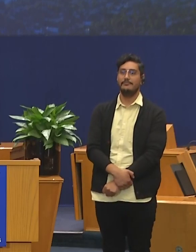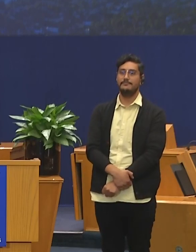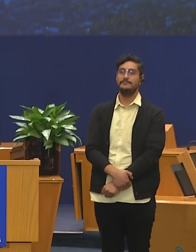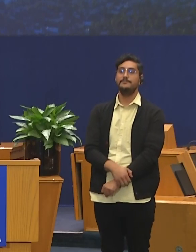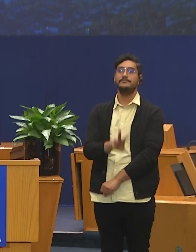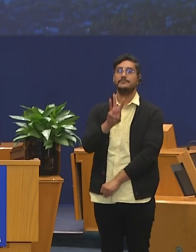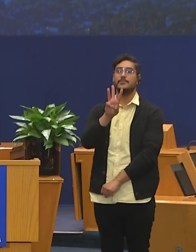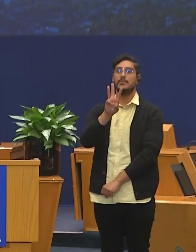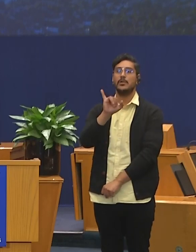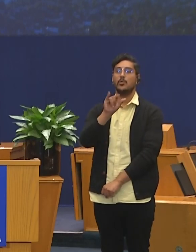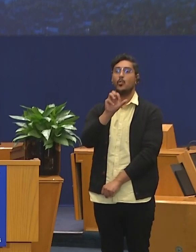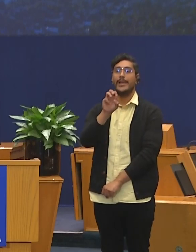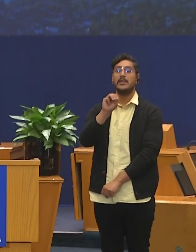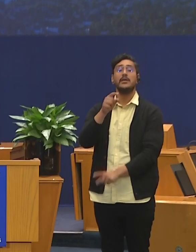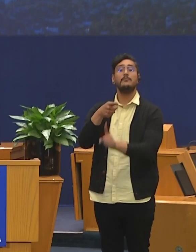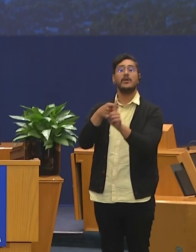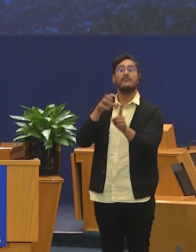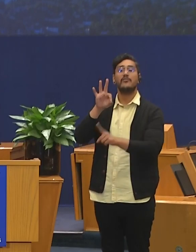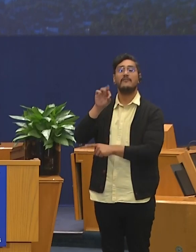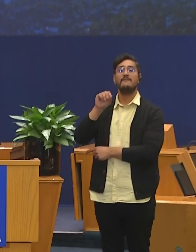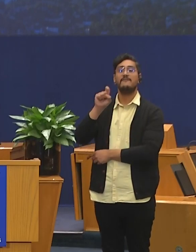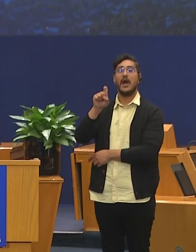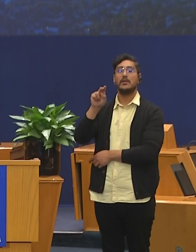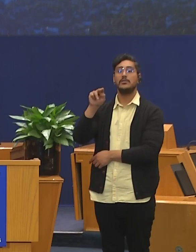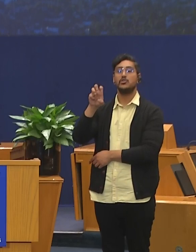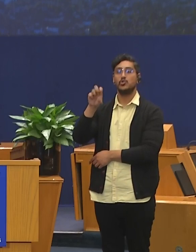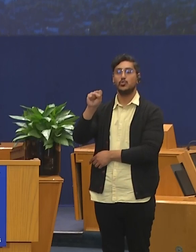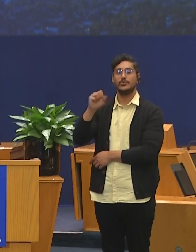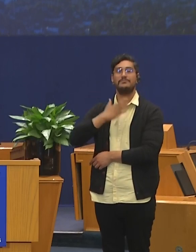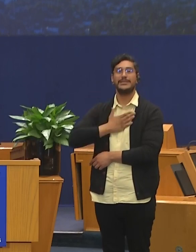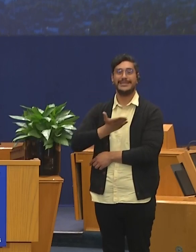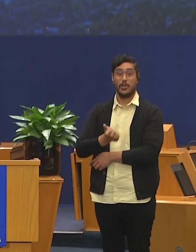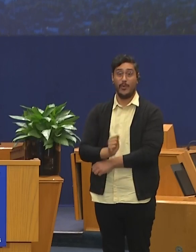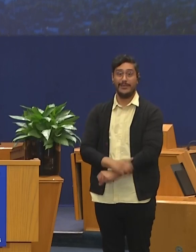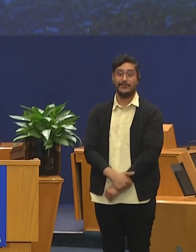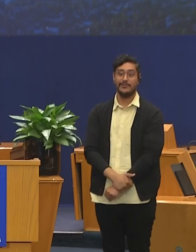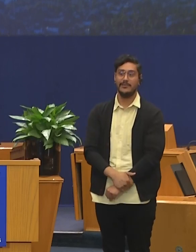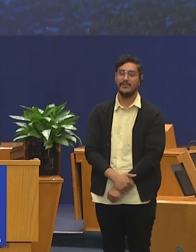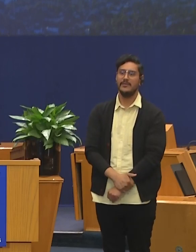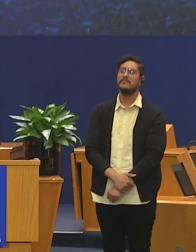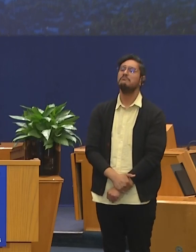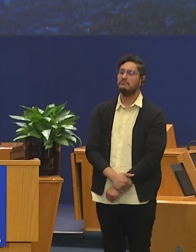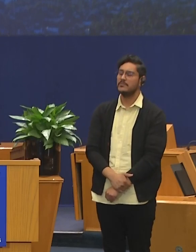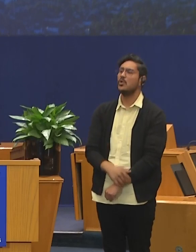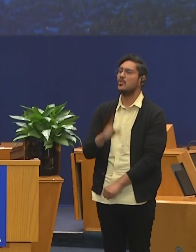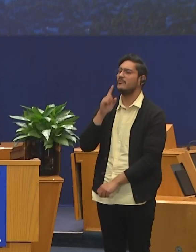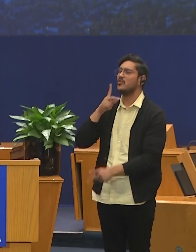NEXT WE'LL GO TO THE LINE OF WILLIAM WITH FOX NEWS. PLEASE GO AHEAD.